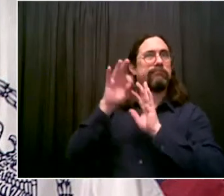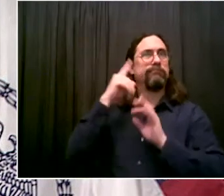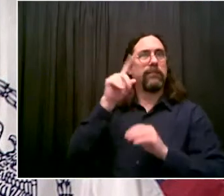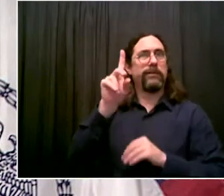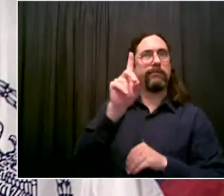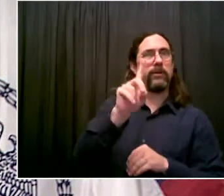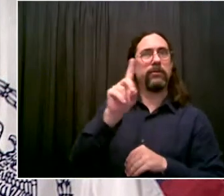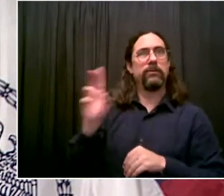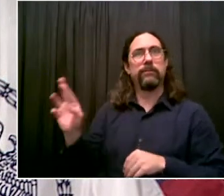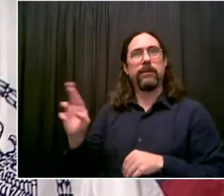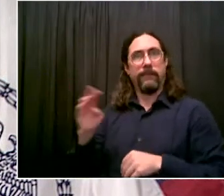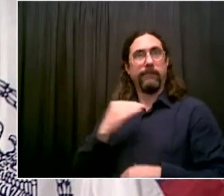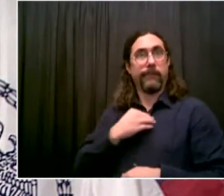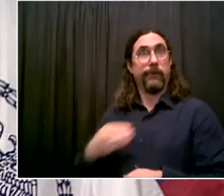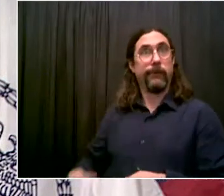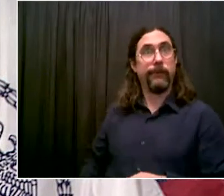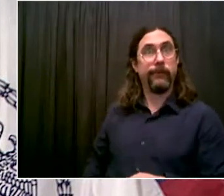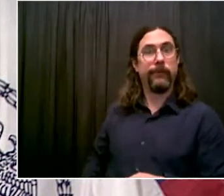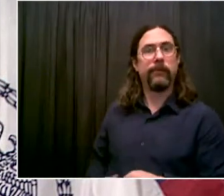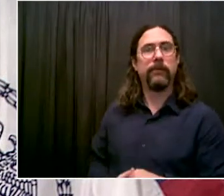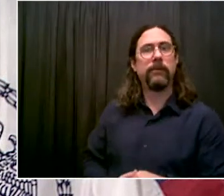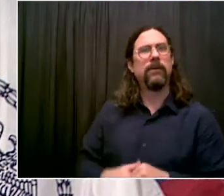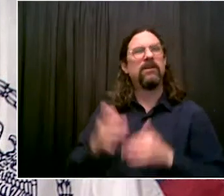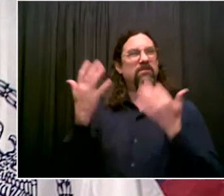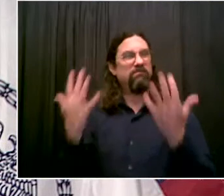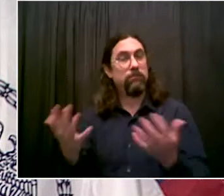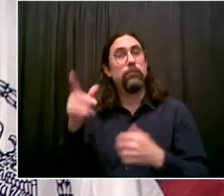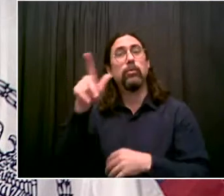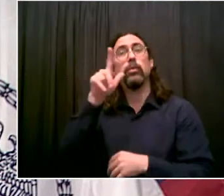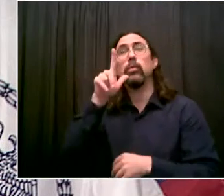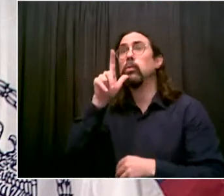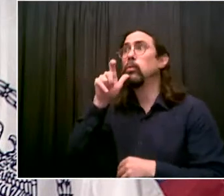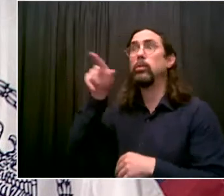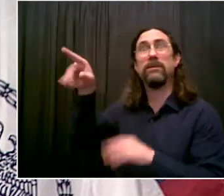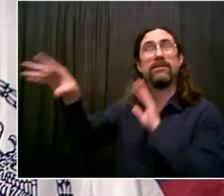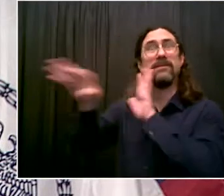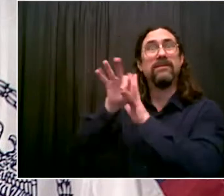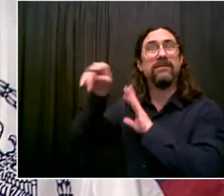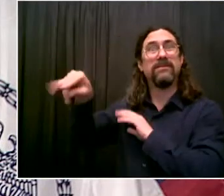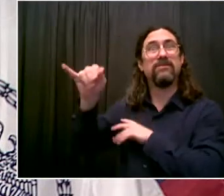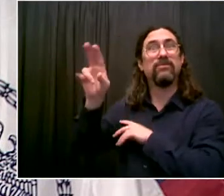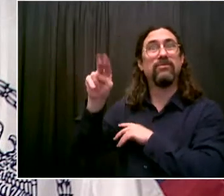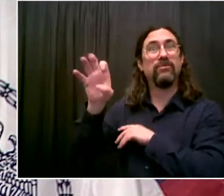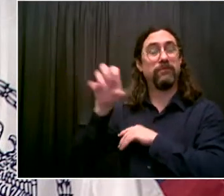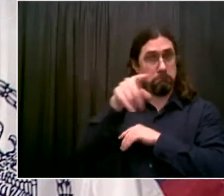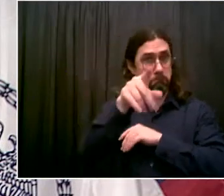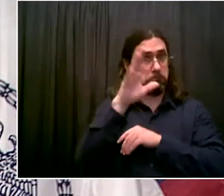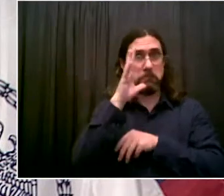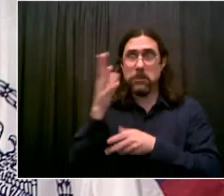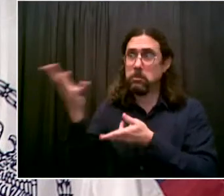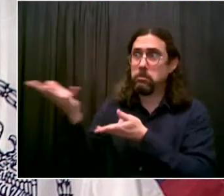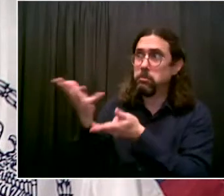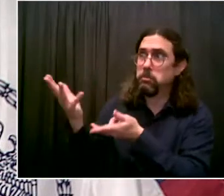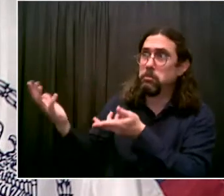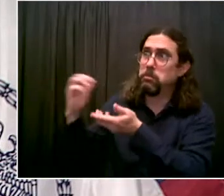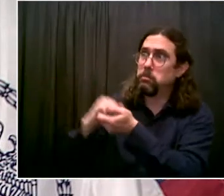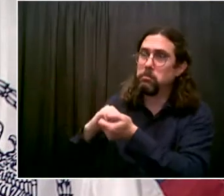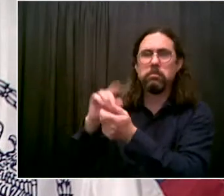NEXT MAYOR IS LIKELY TO BE? PLAN IN LIGHT OF THE PANDEMIC IS ARE GOING TO BE A DIFFERENT